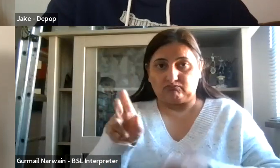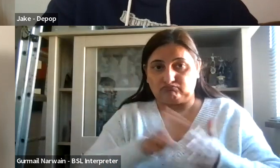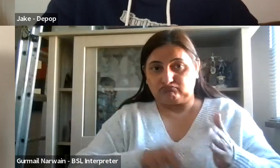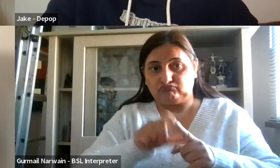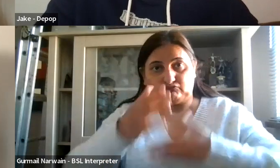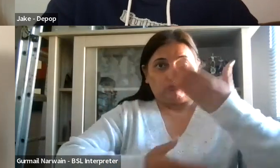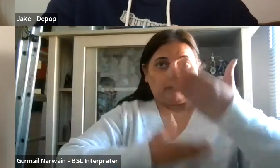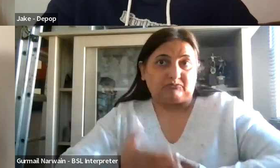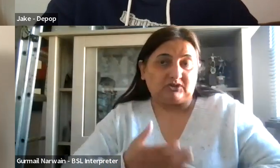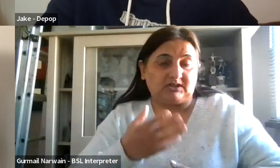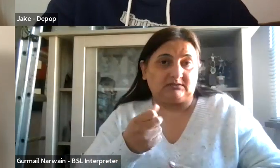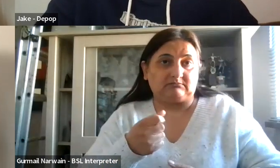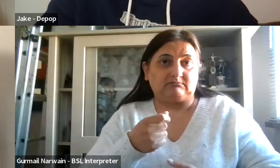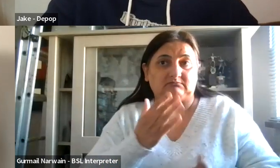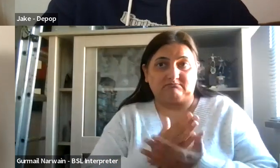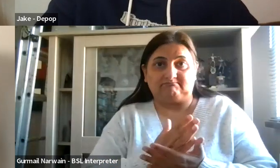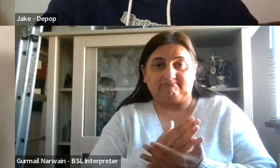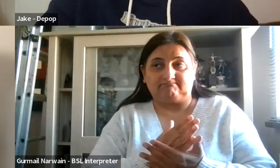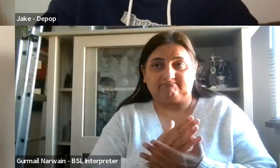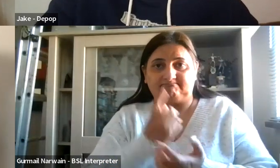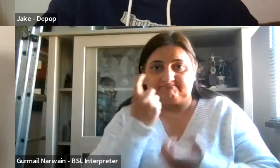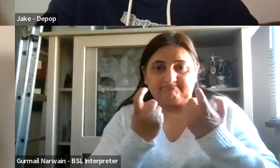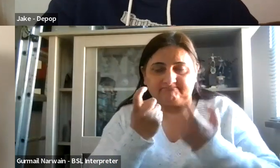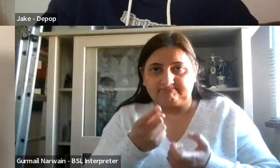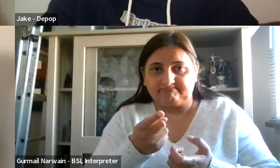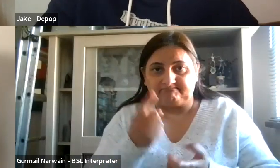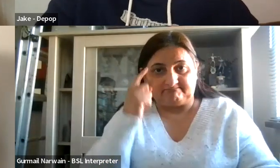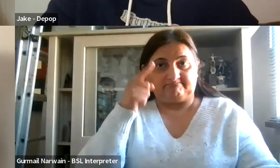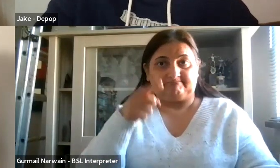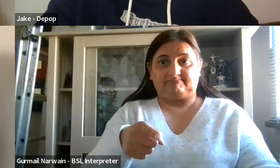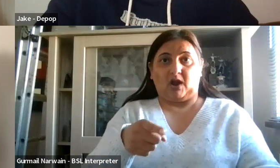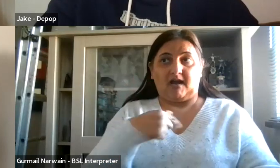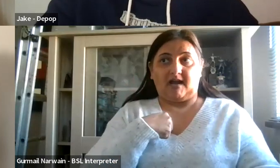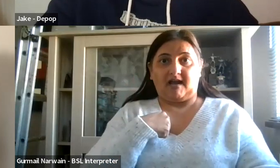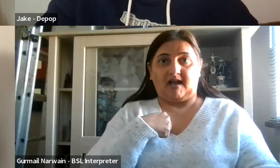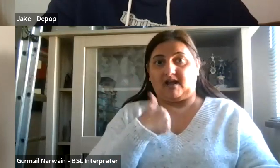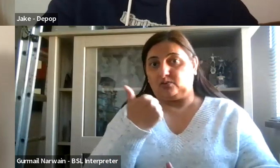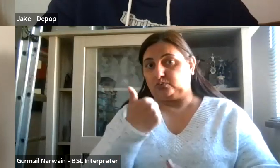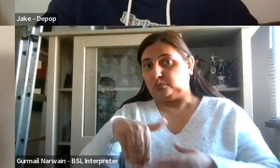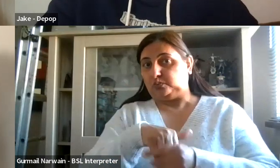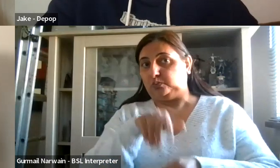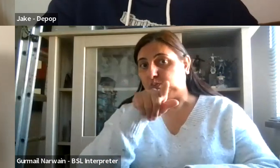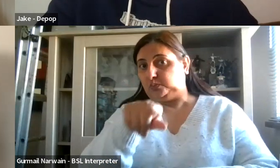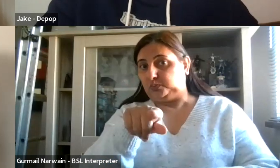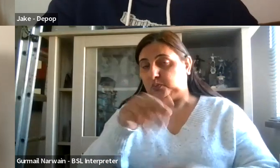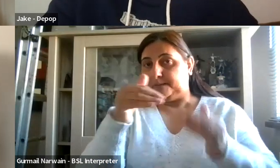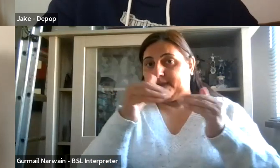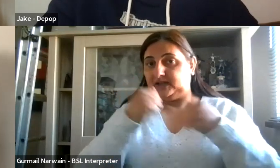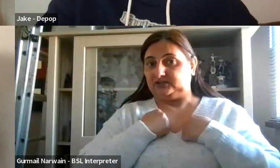and really find something that low that you think you'd be a good fit for something that you think would Read job descriptions and find something that you think would be a